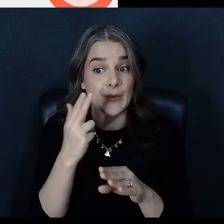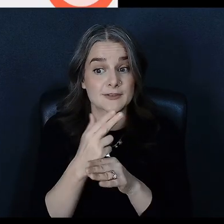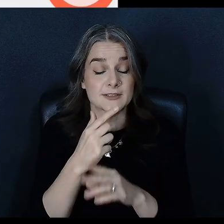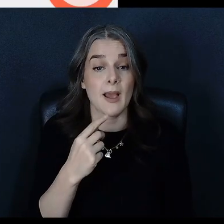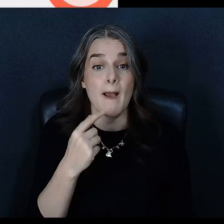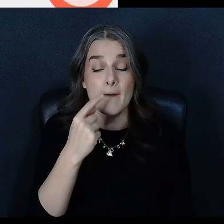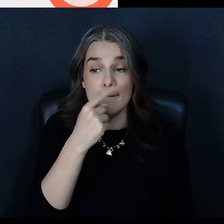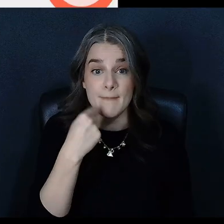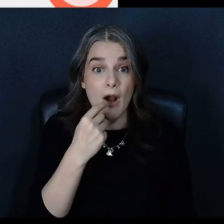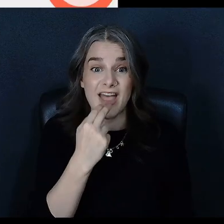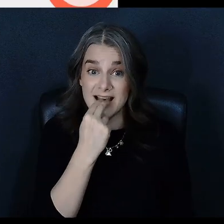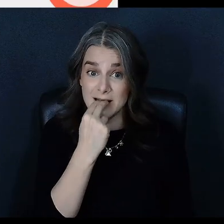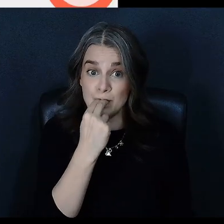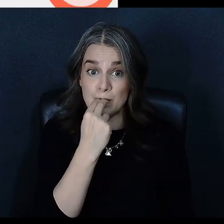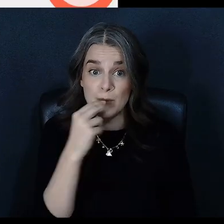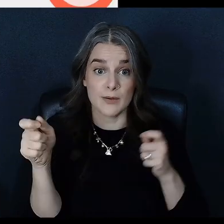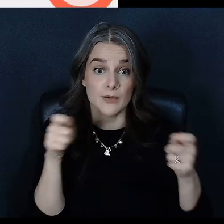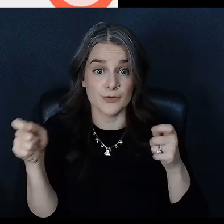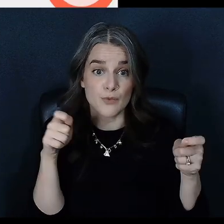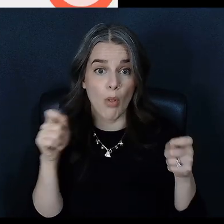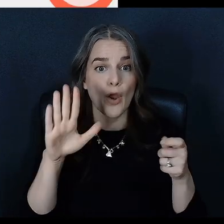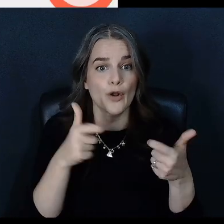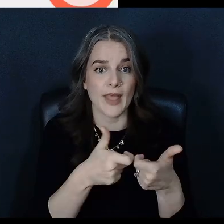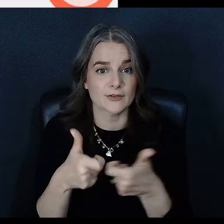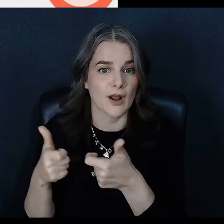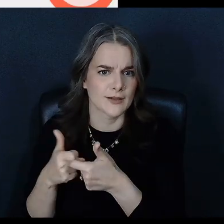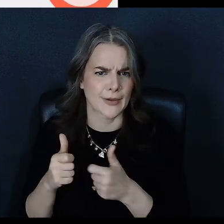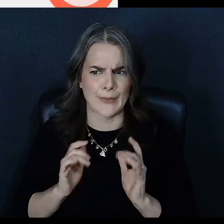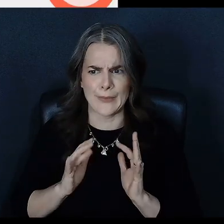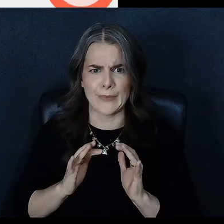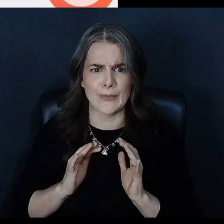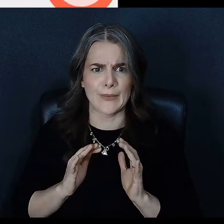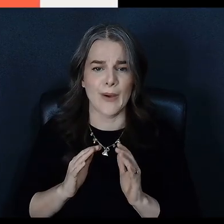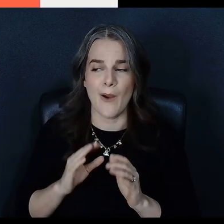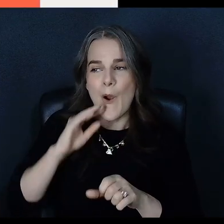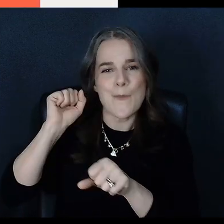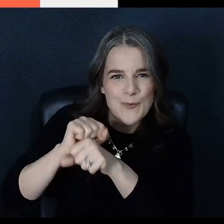So that gives you some homework to watch that video and check out her using the MouthPad.